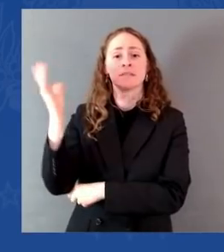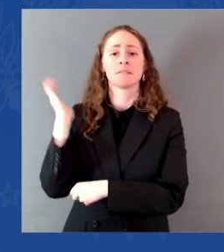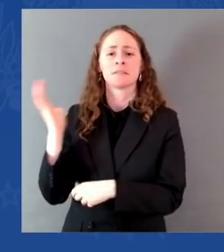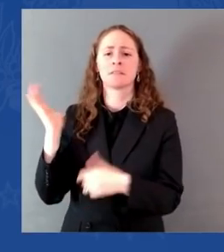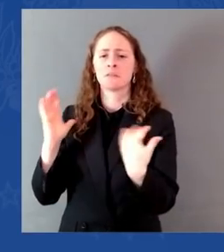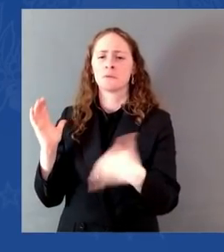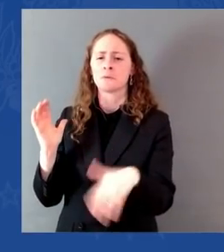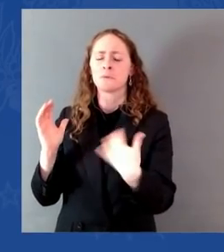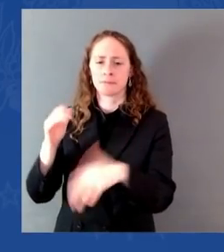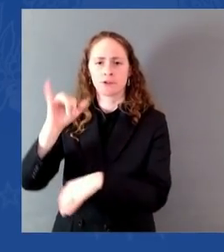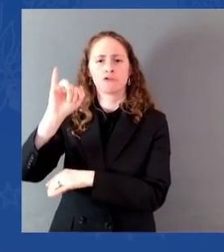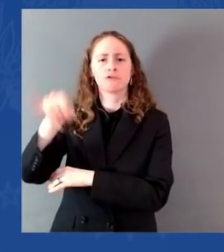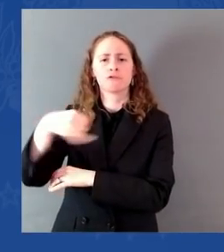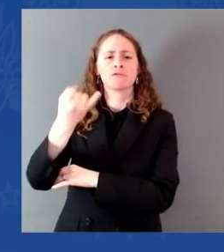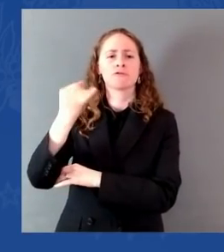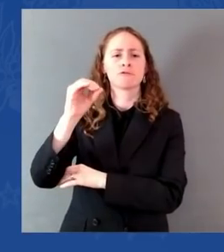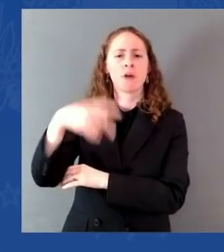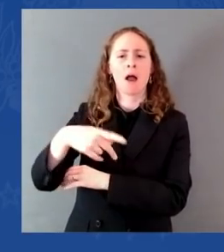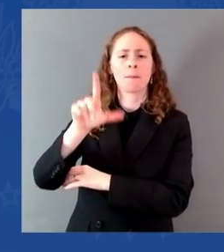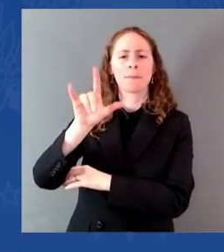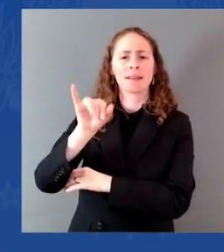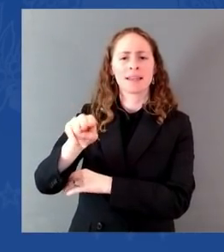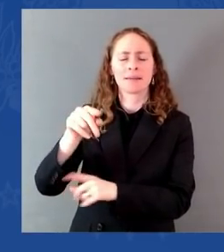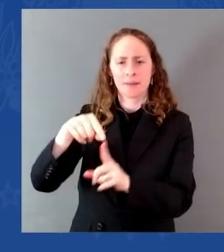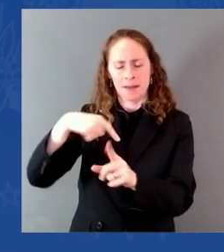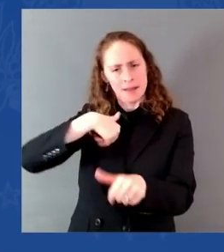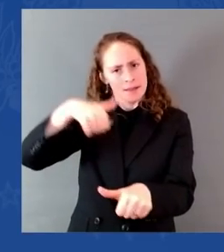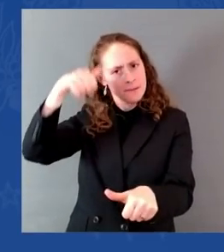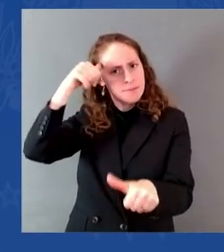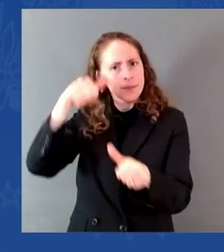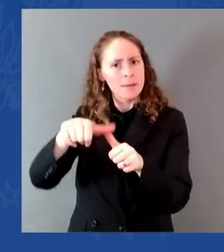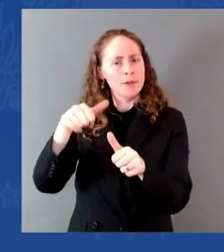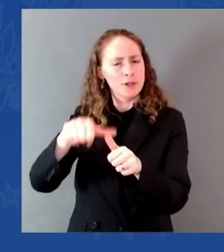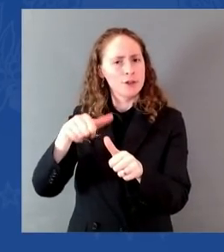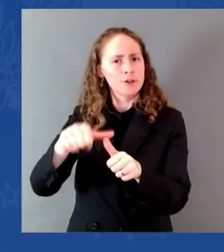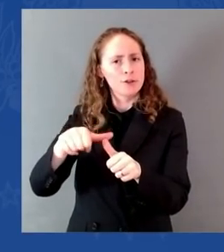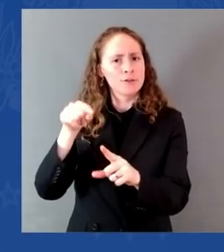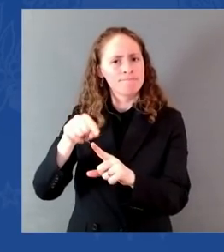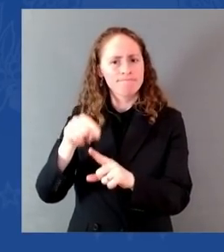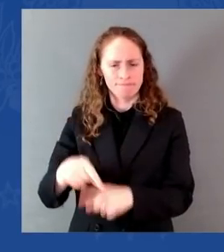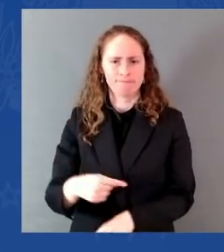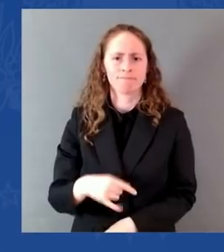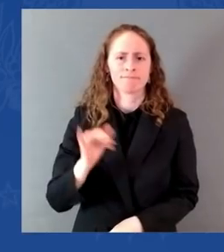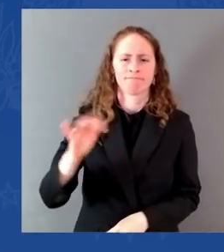"We never break. We never stop. We Americans always rebuild."